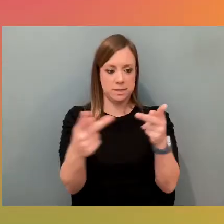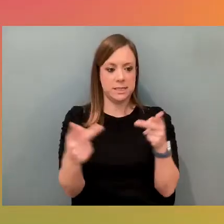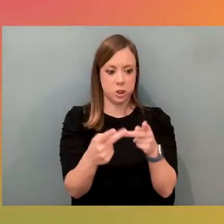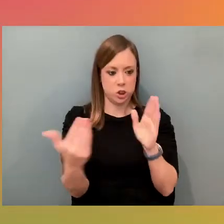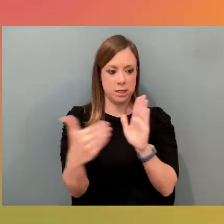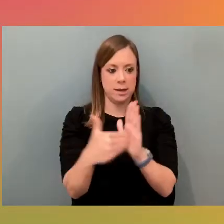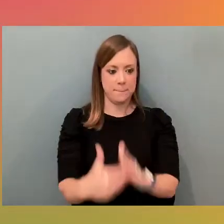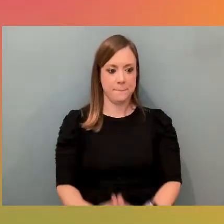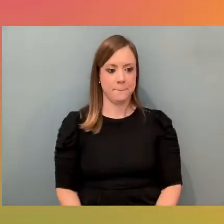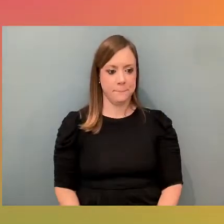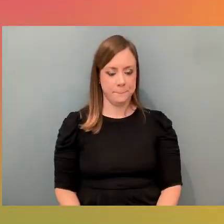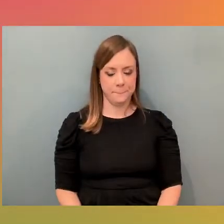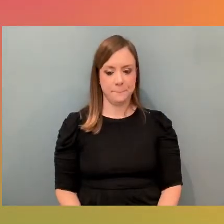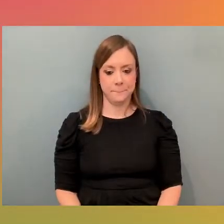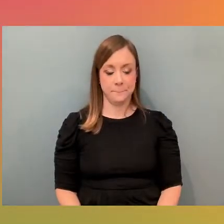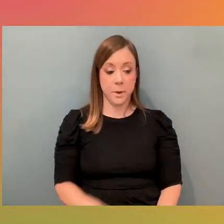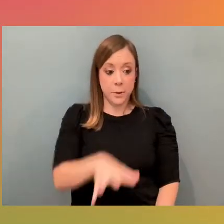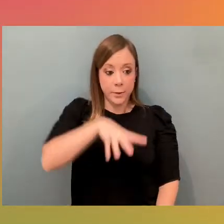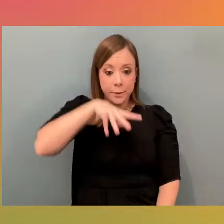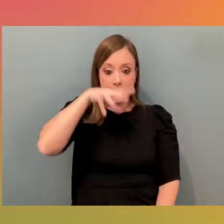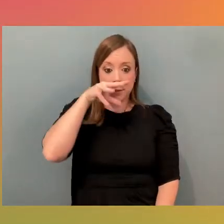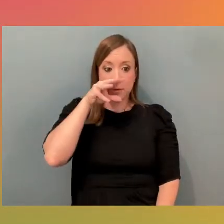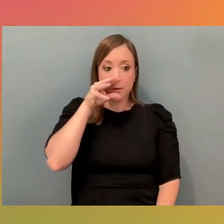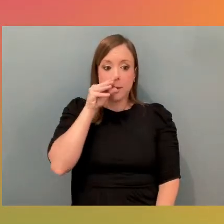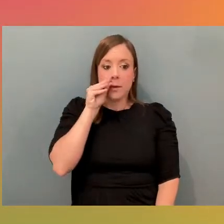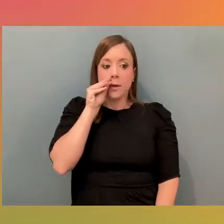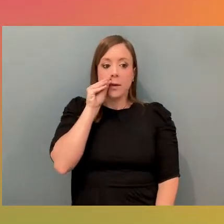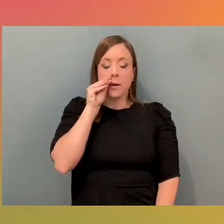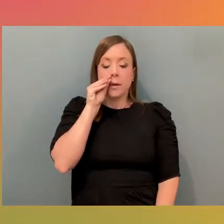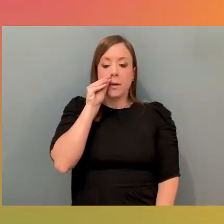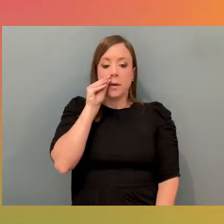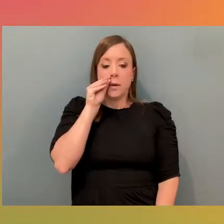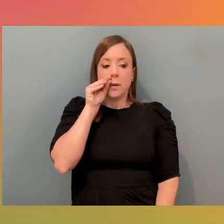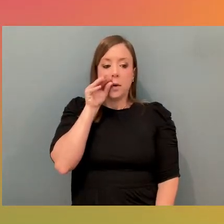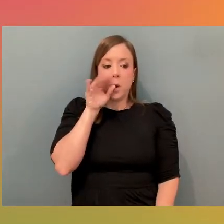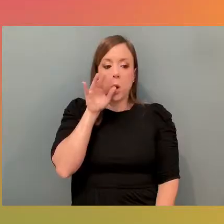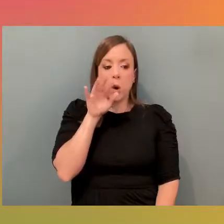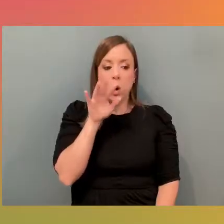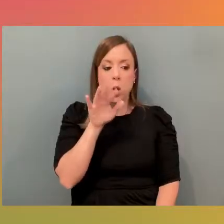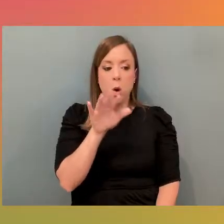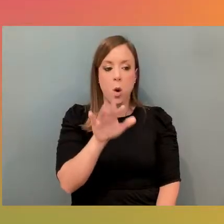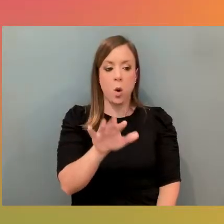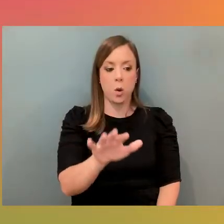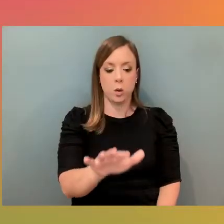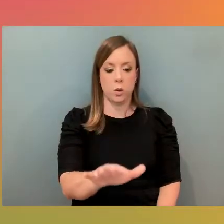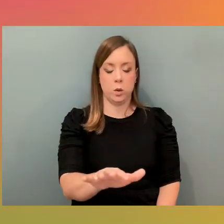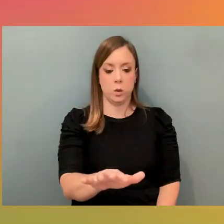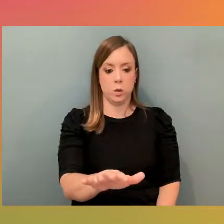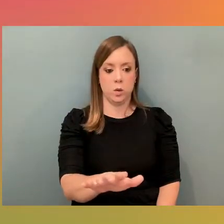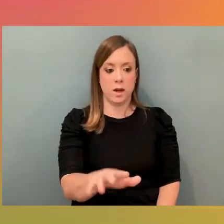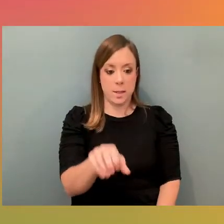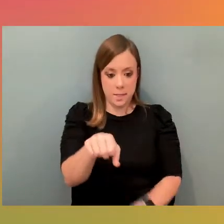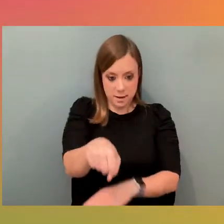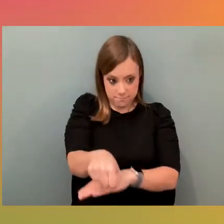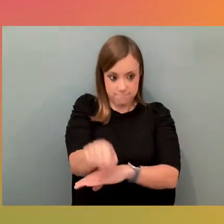BREATH. ONE MORE INHALE. EXHALE TAKE YOUR PALMS TO THE GROUND.